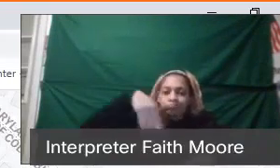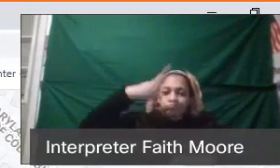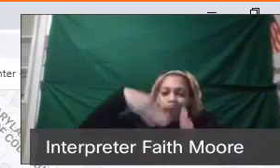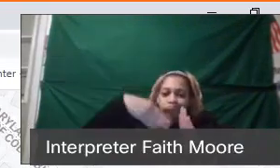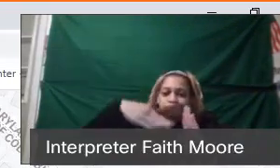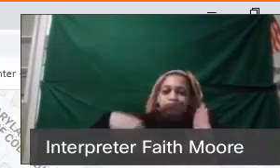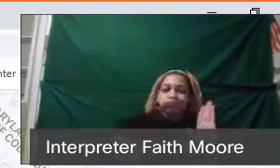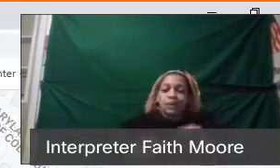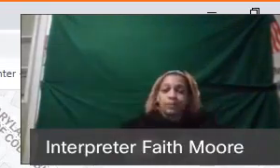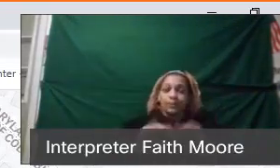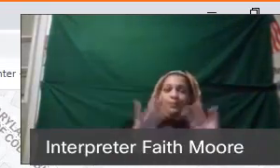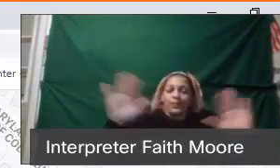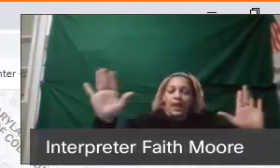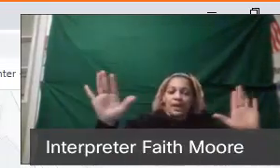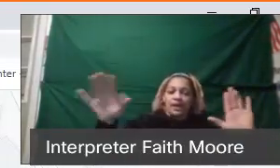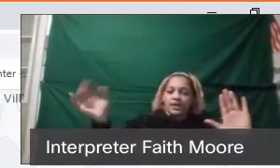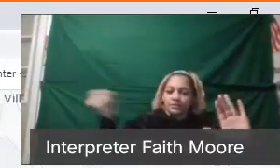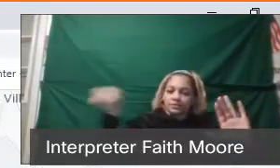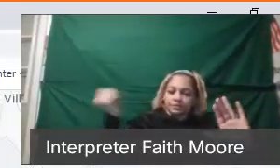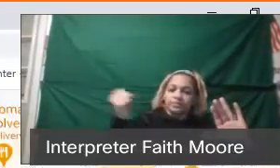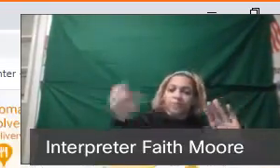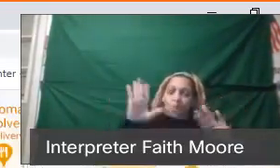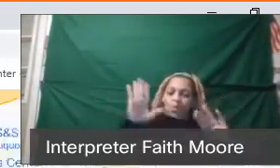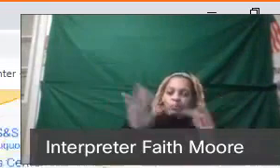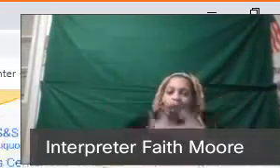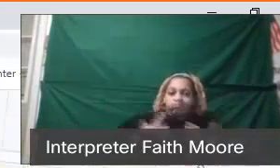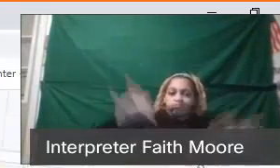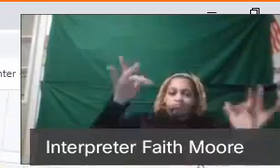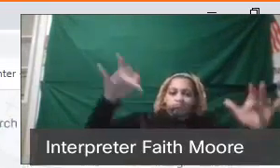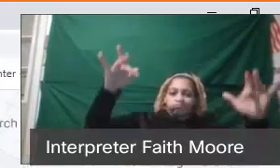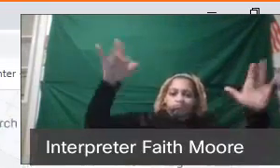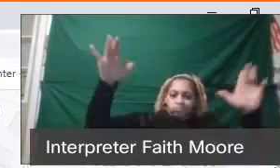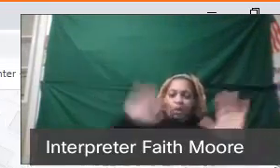Thank you.